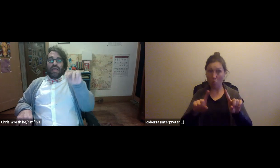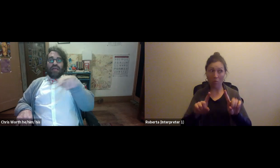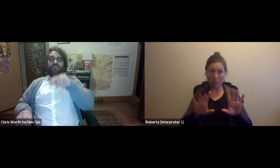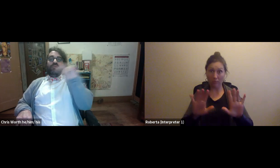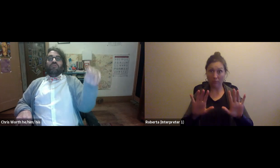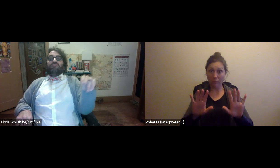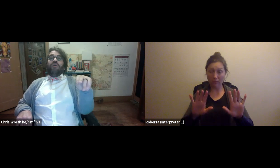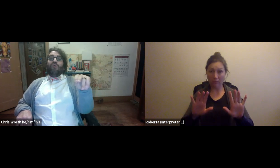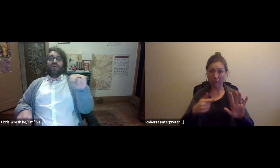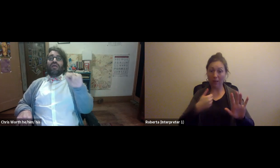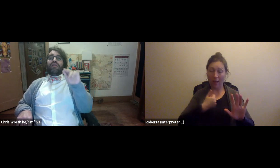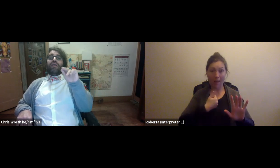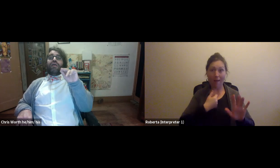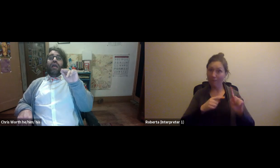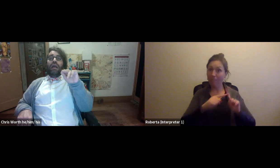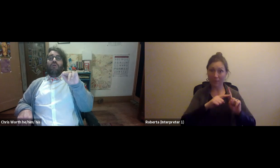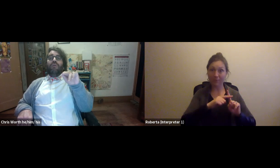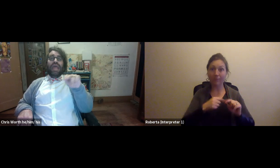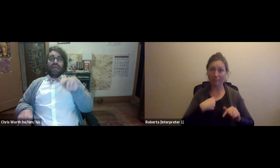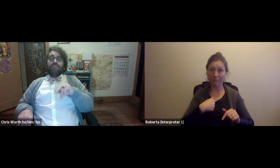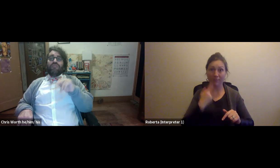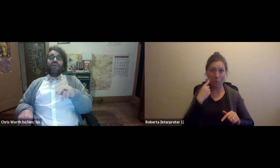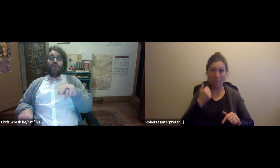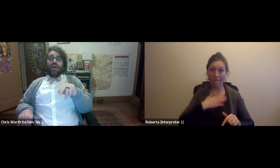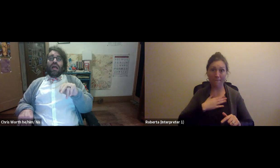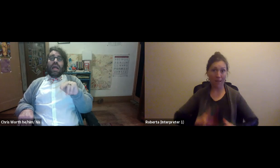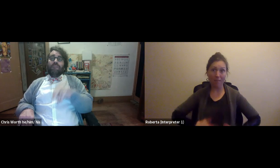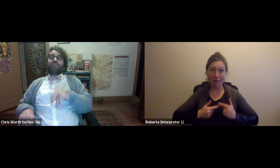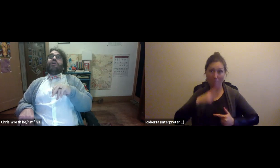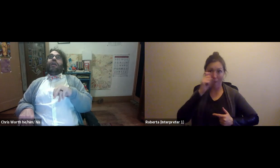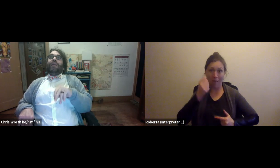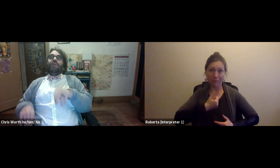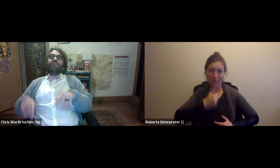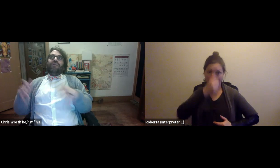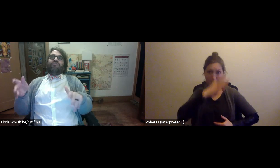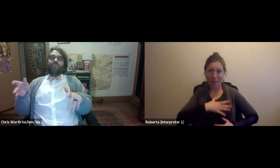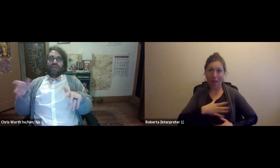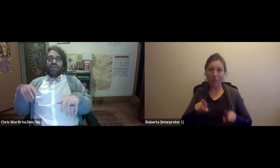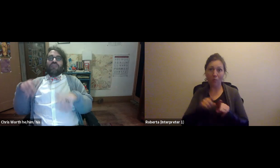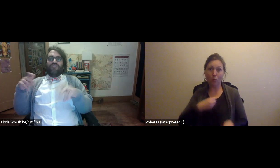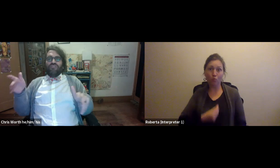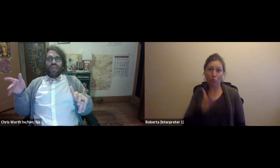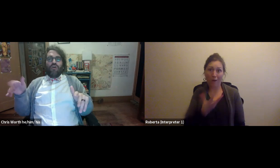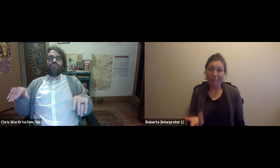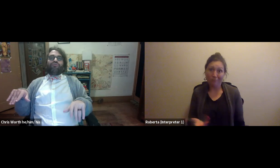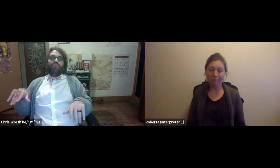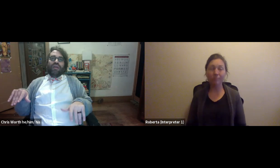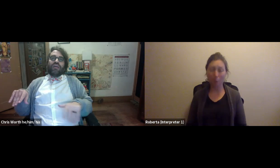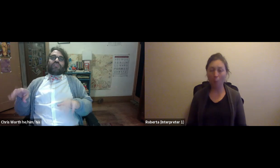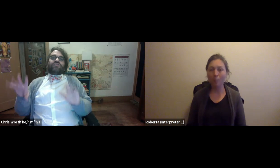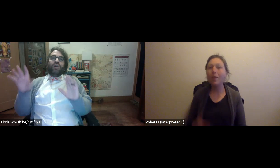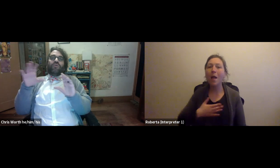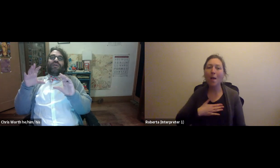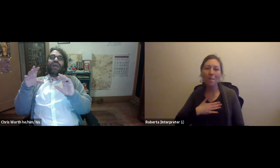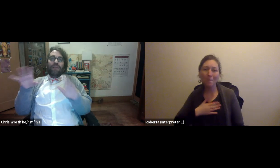as we move forward. Okay so I'm just, my wife tells me, "Just tell your story." So I'm going